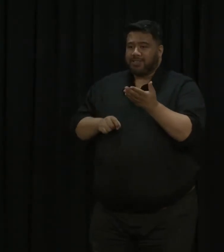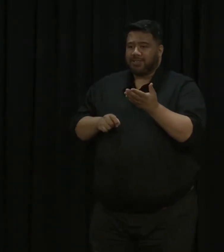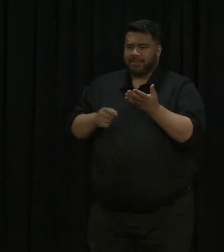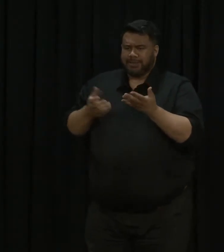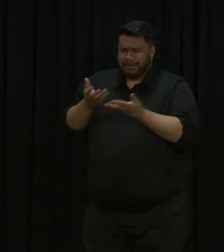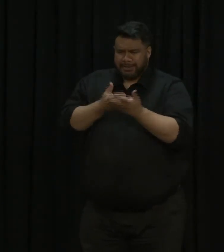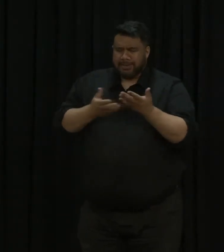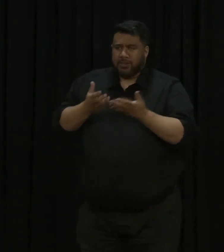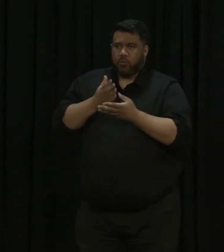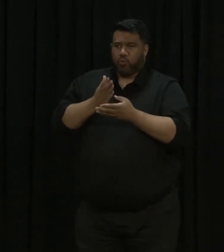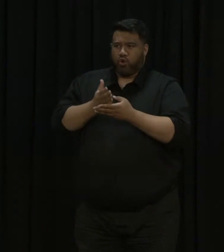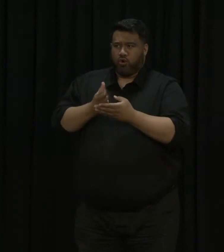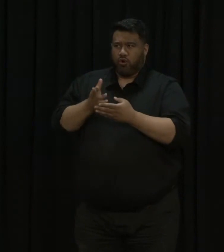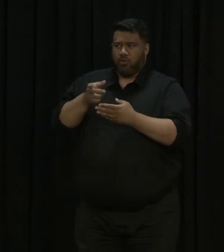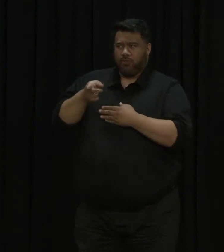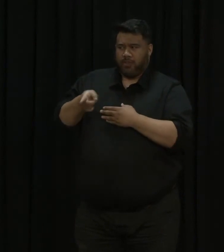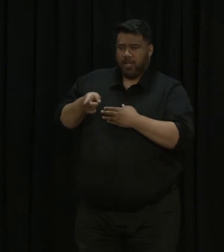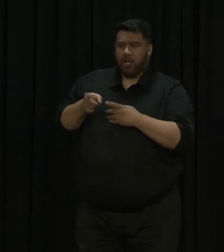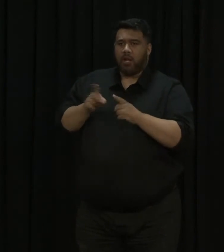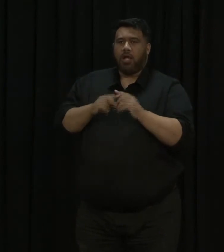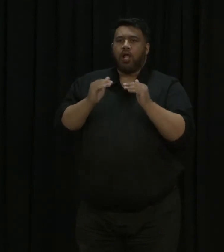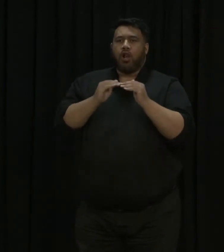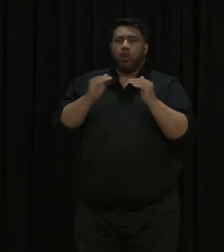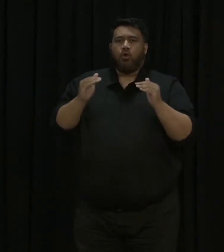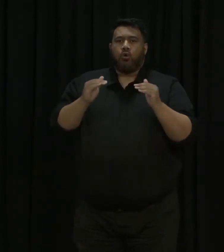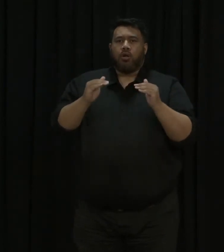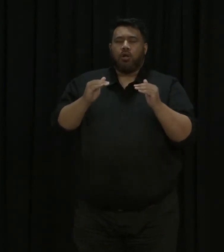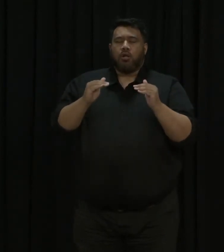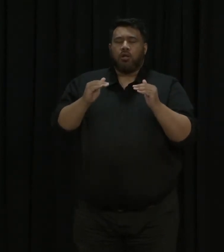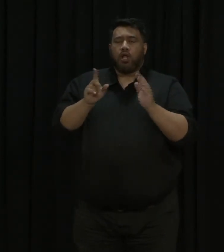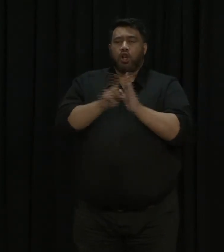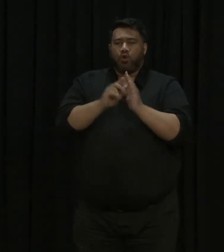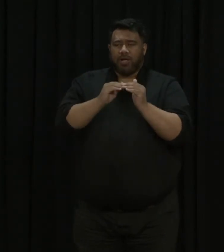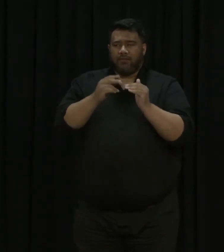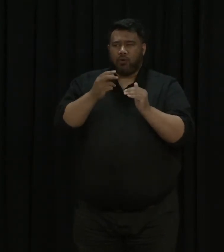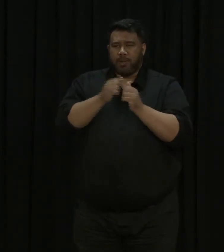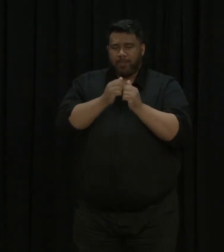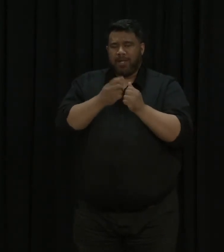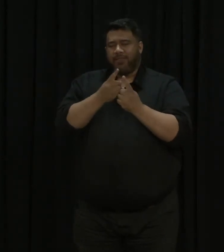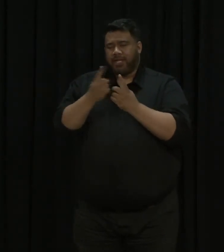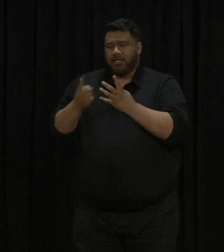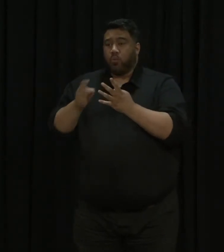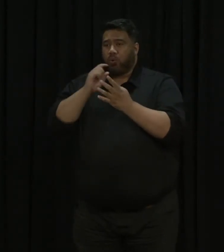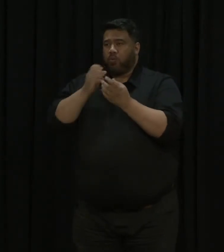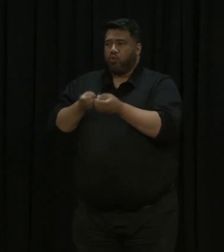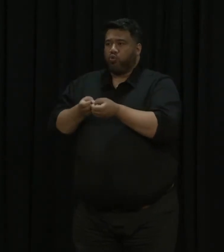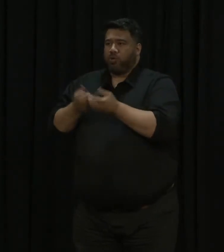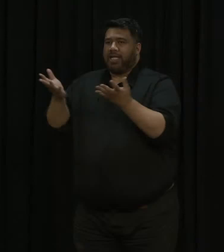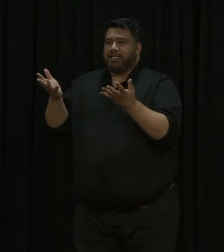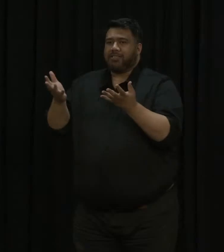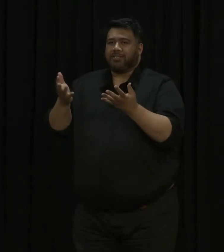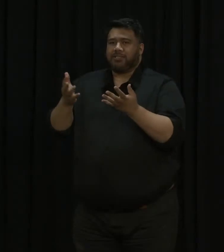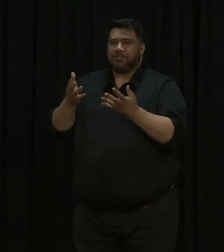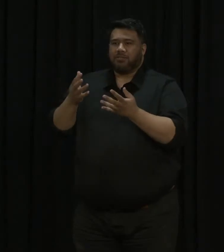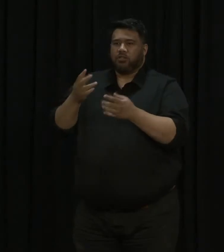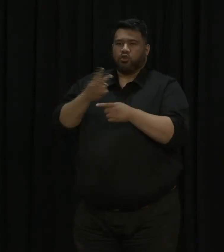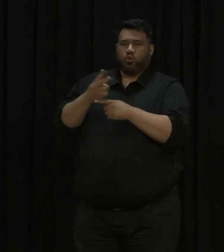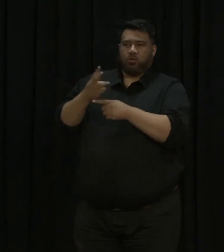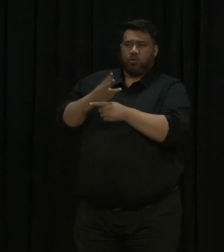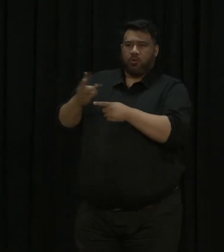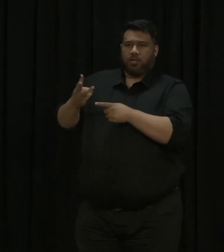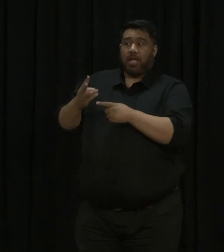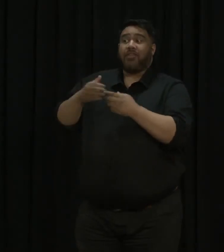some of the papers that have